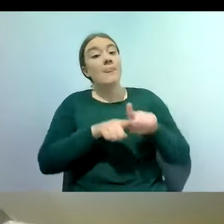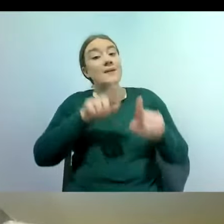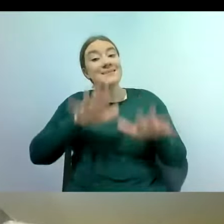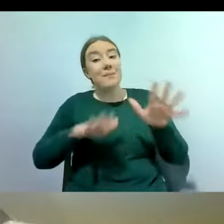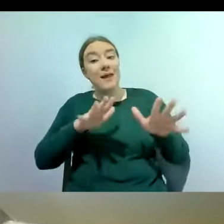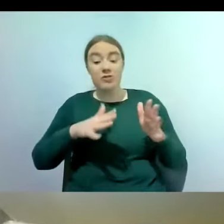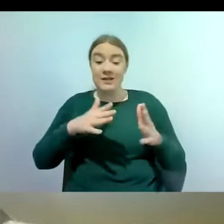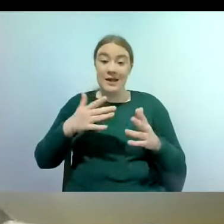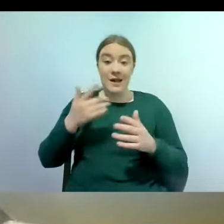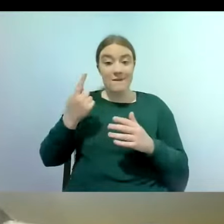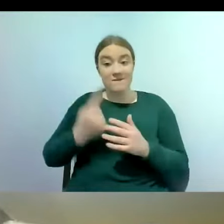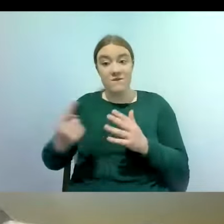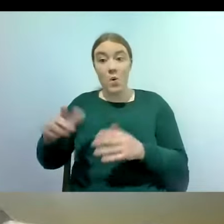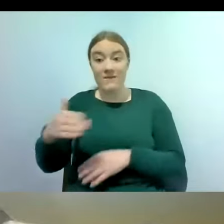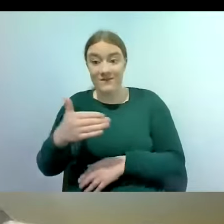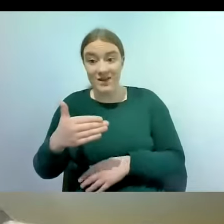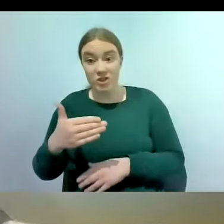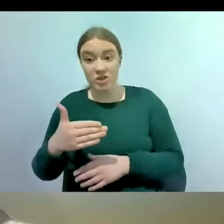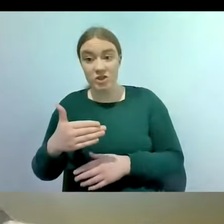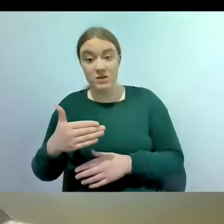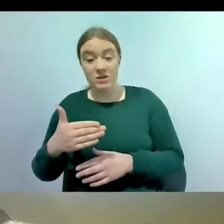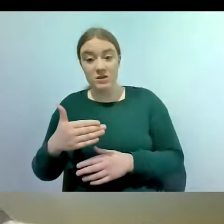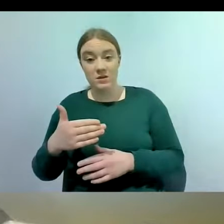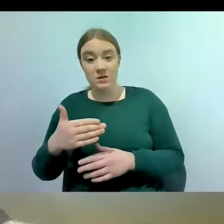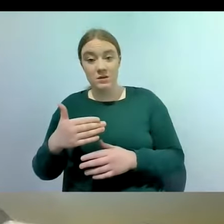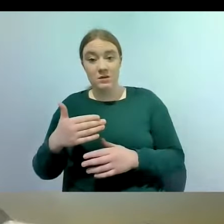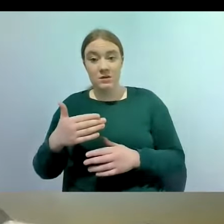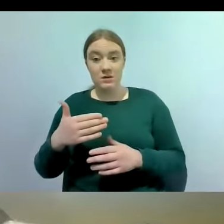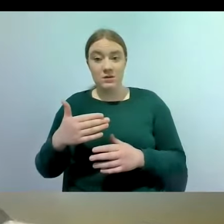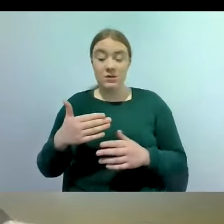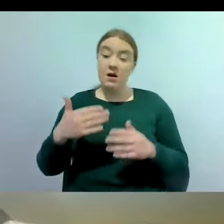is much greater or significantly greater than similarity between individuals